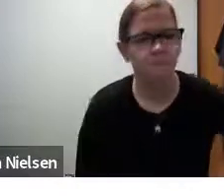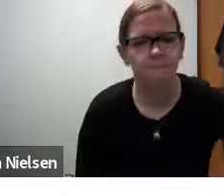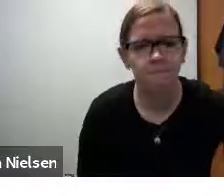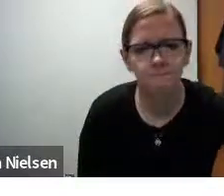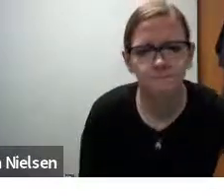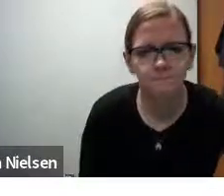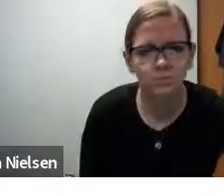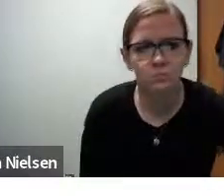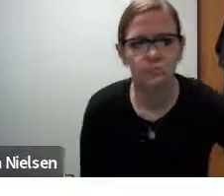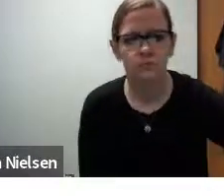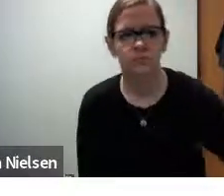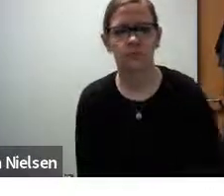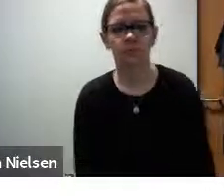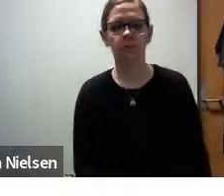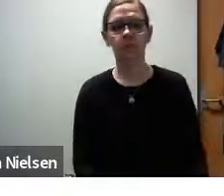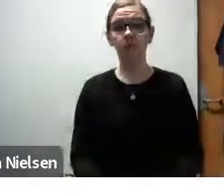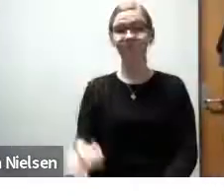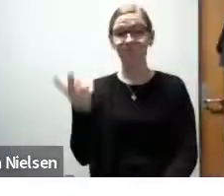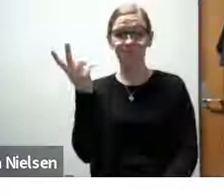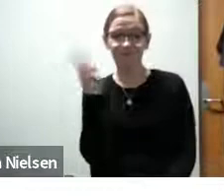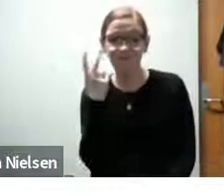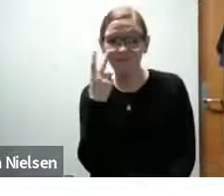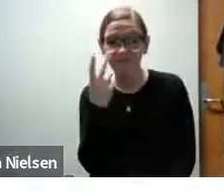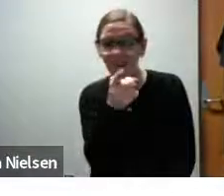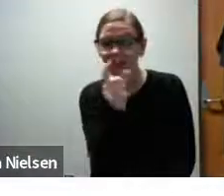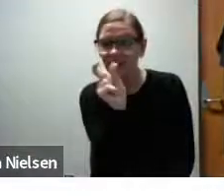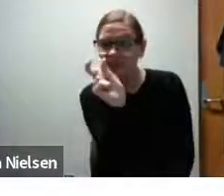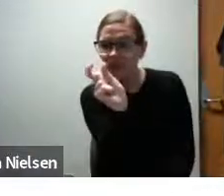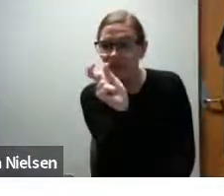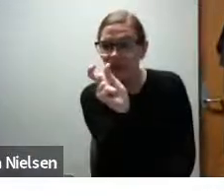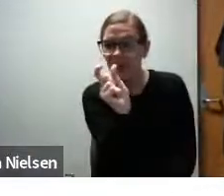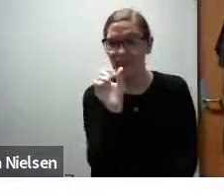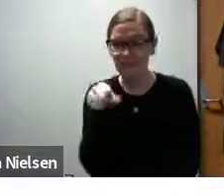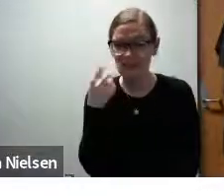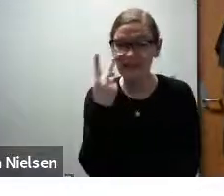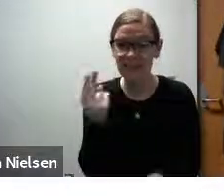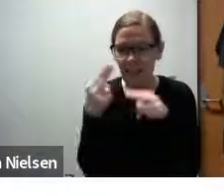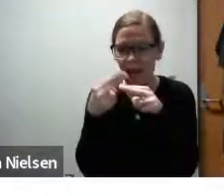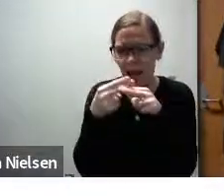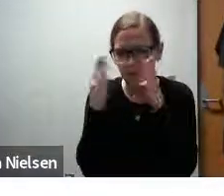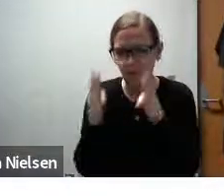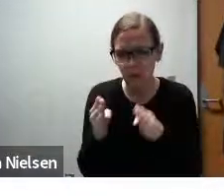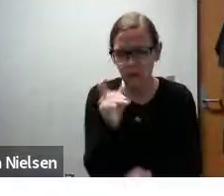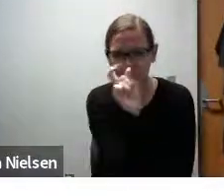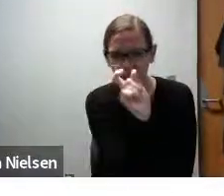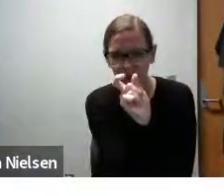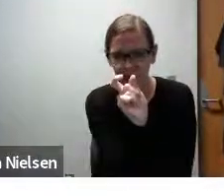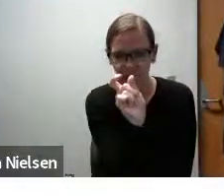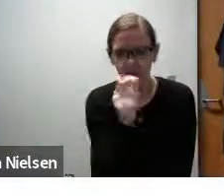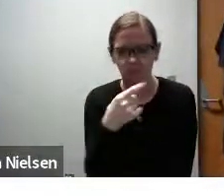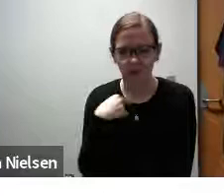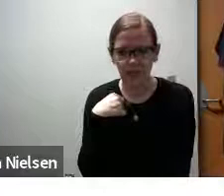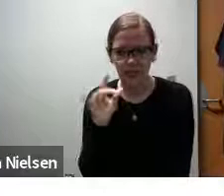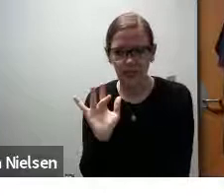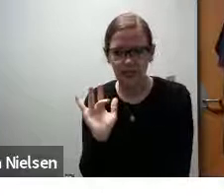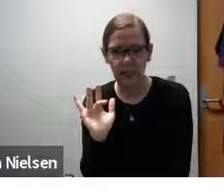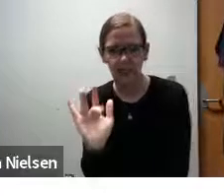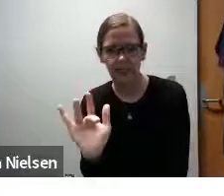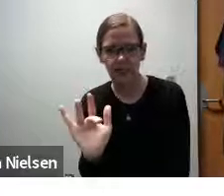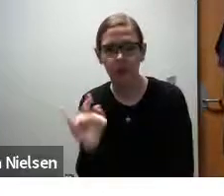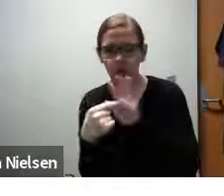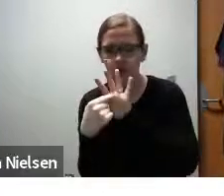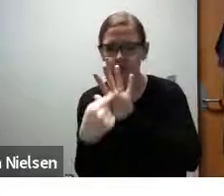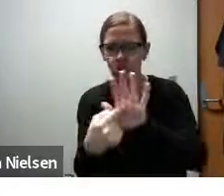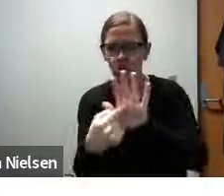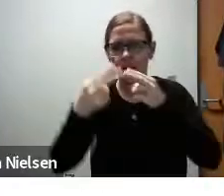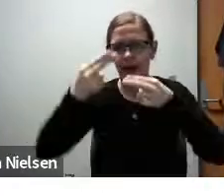So you see how now we can see the name of the person that is annotating so I clicked on show names of Anna taters. And so it tells me